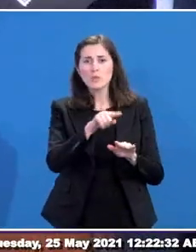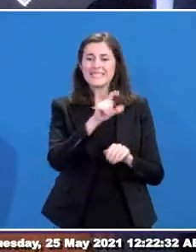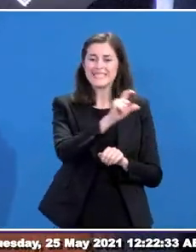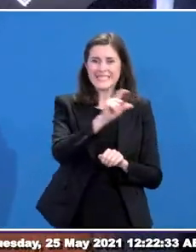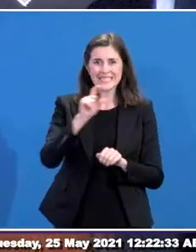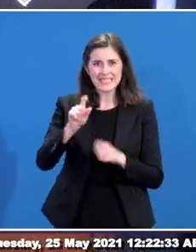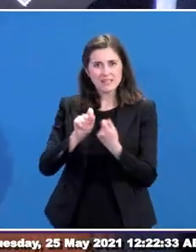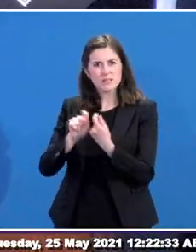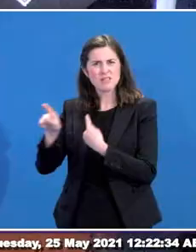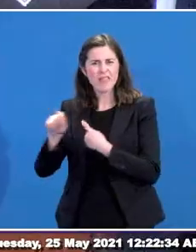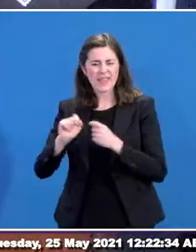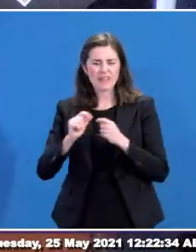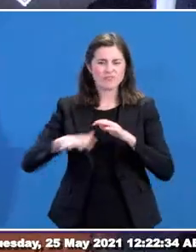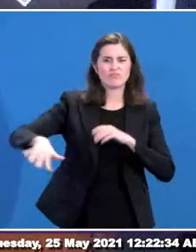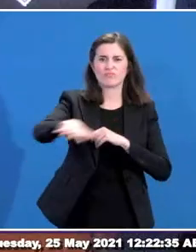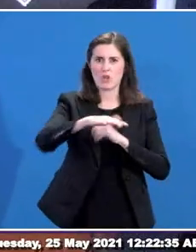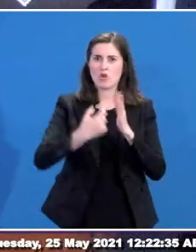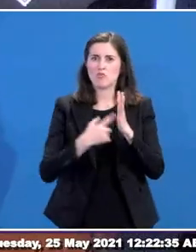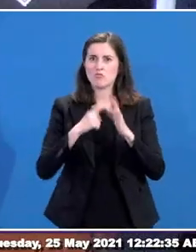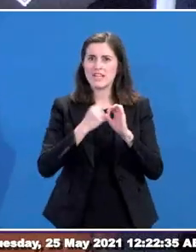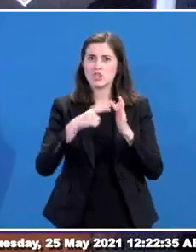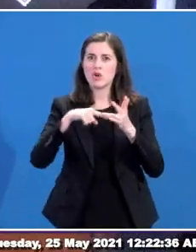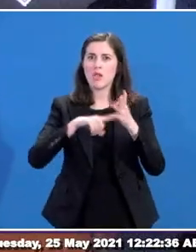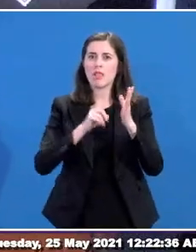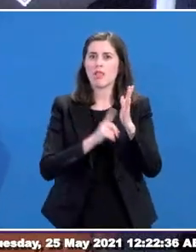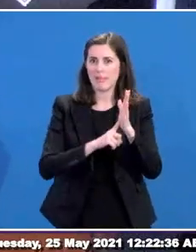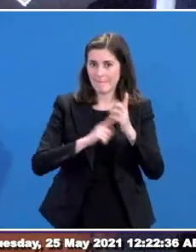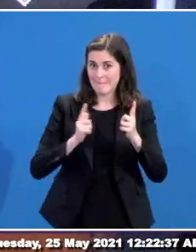of Sunnyfield into those emails. And why did you do that?